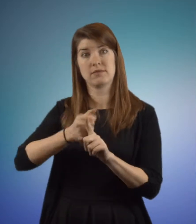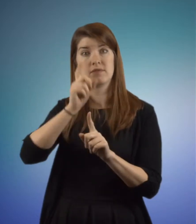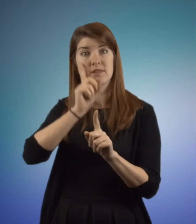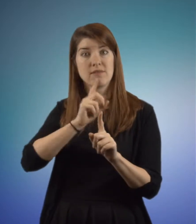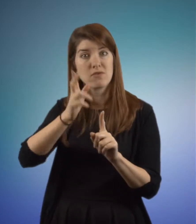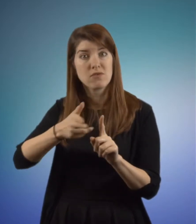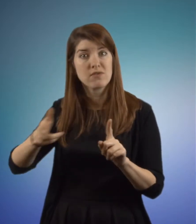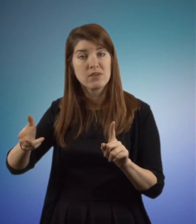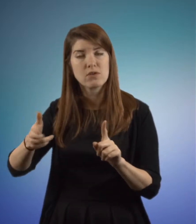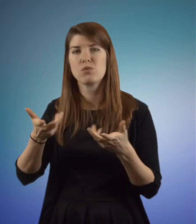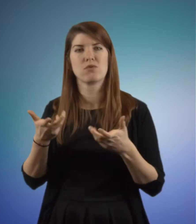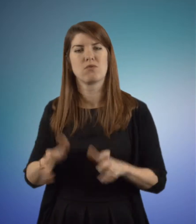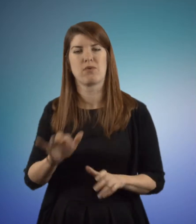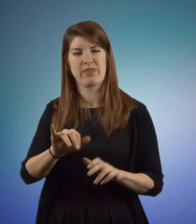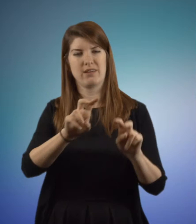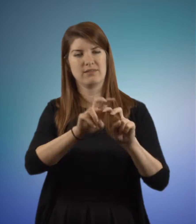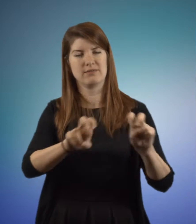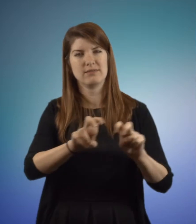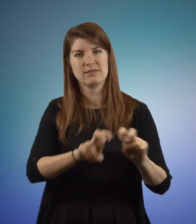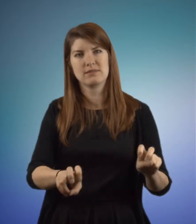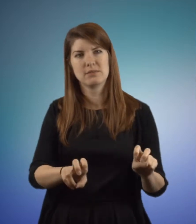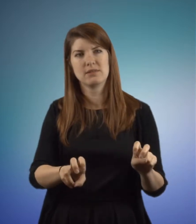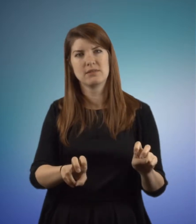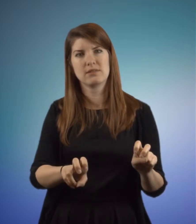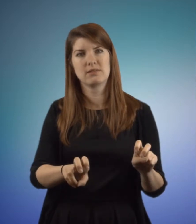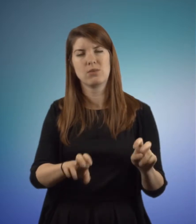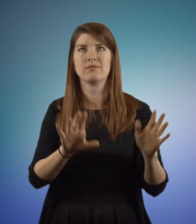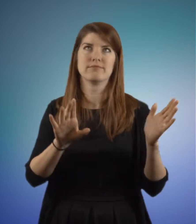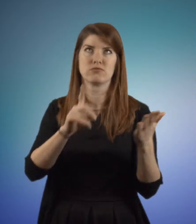we don't want the assessment to, or all aspects of the assessment